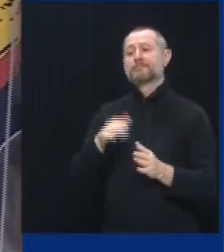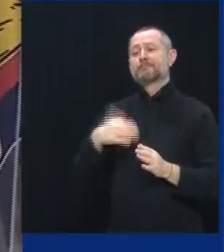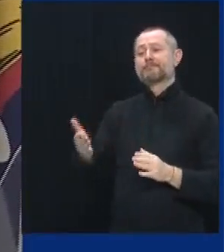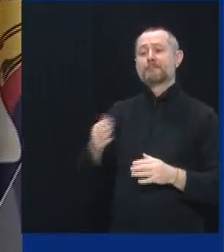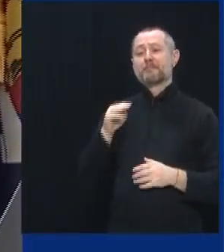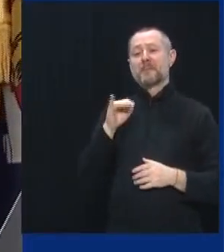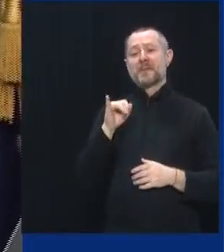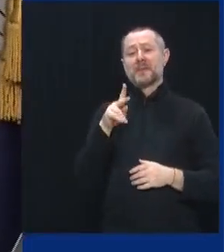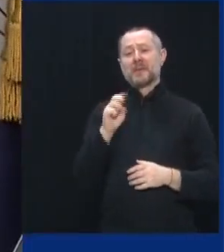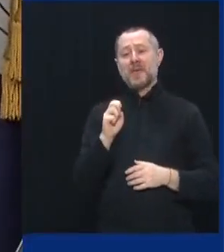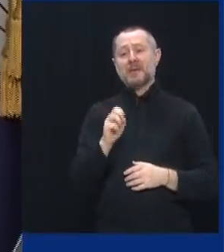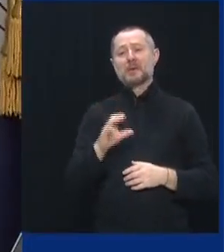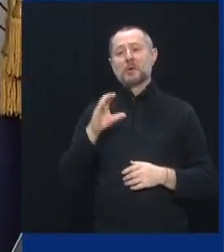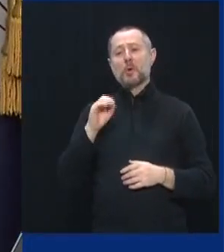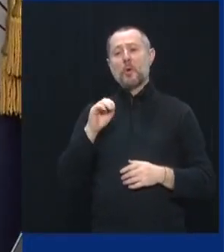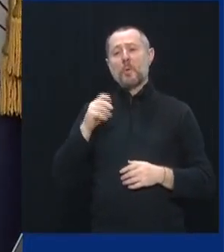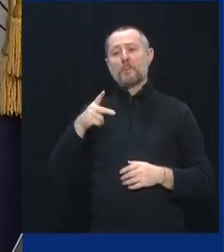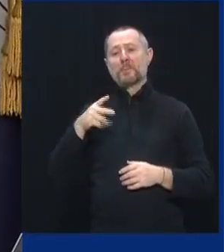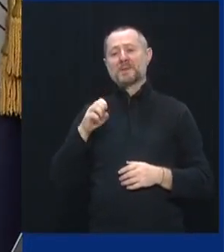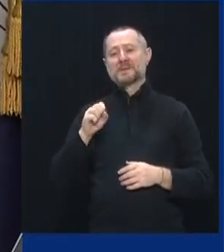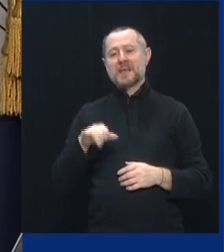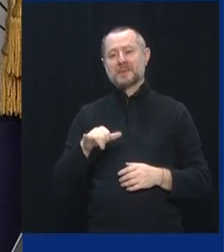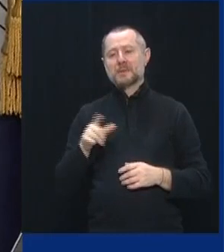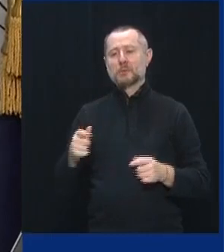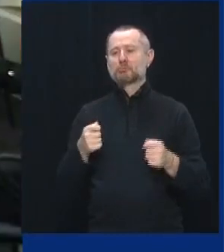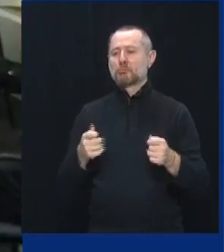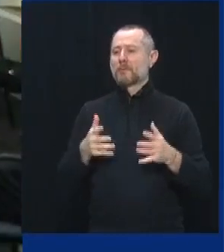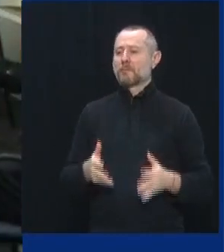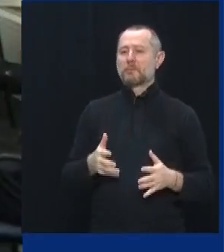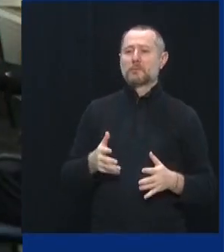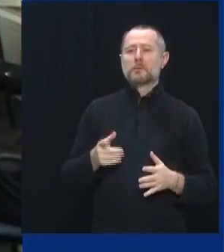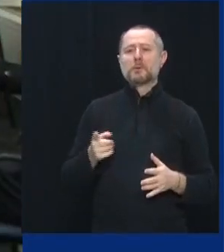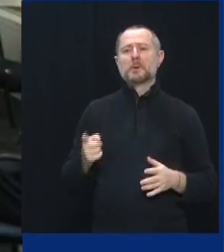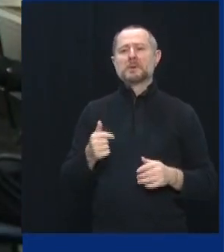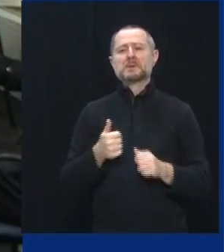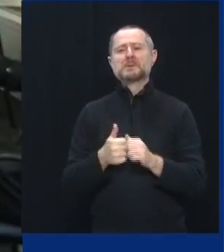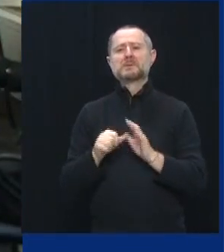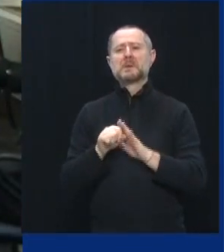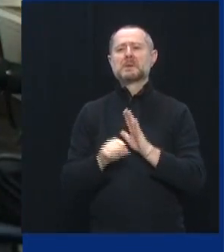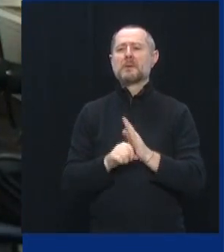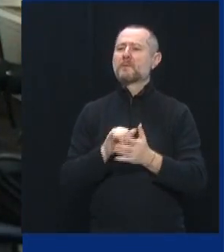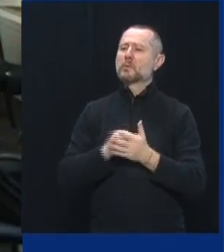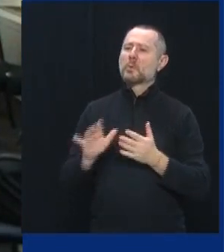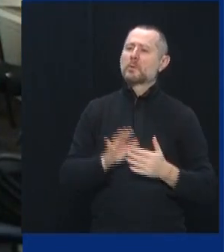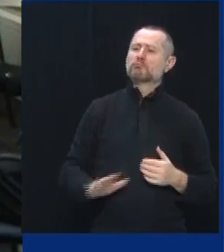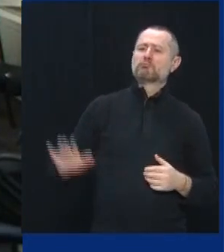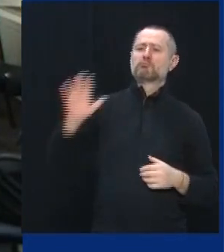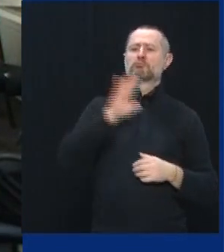WHO ONCE AGAIN GOT US THROUGH. THANK YOU. WELL SAID.